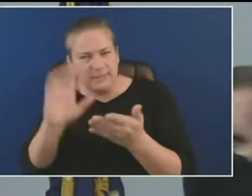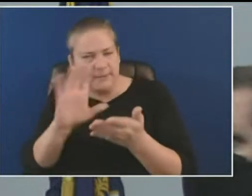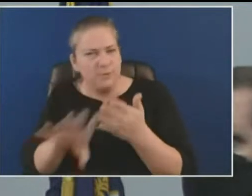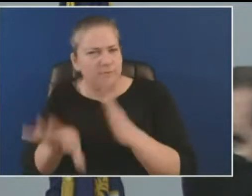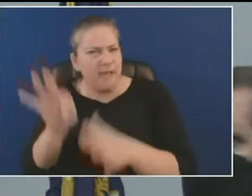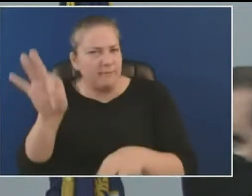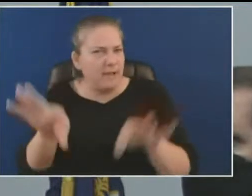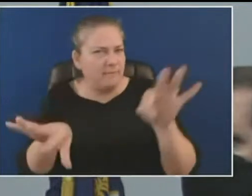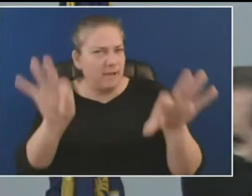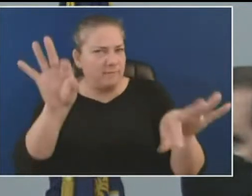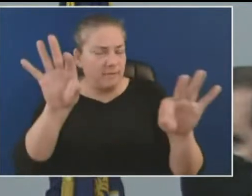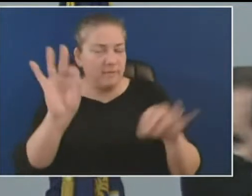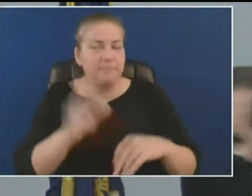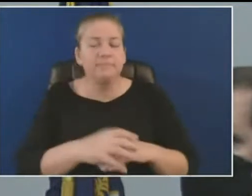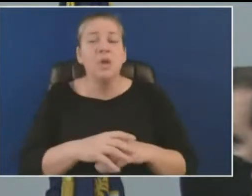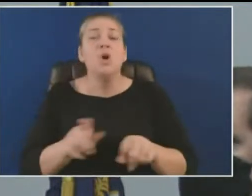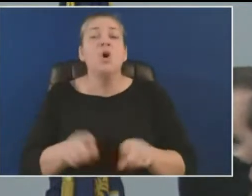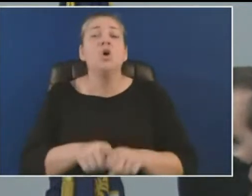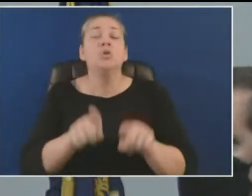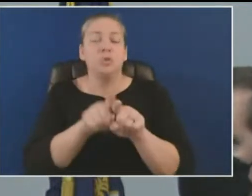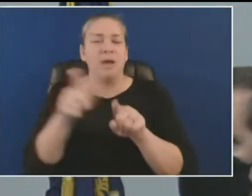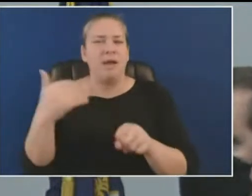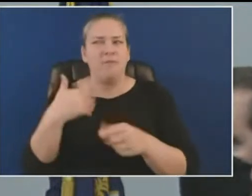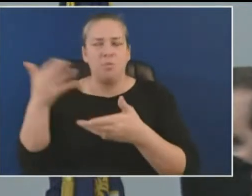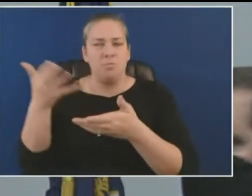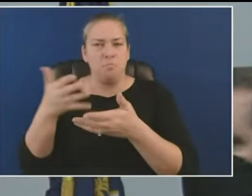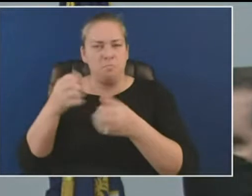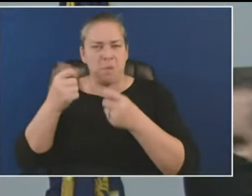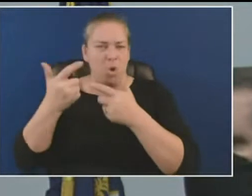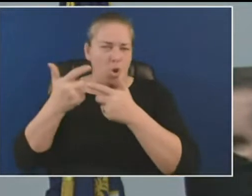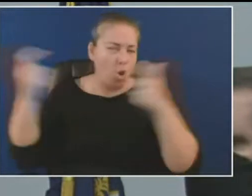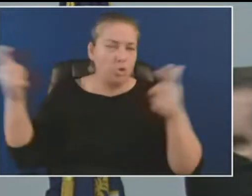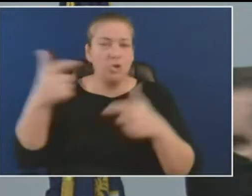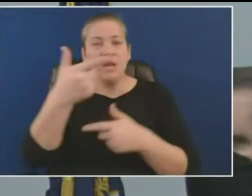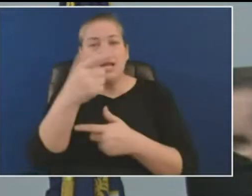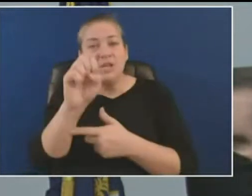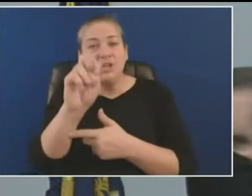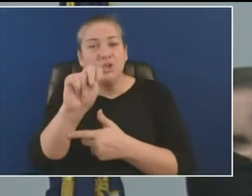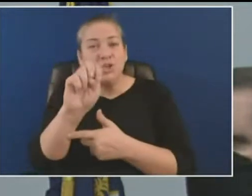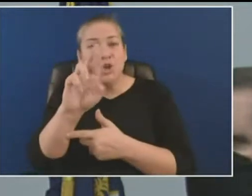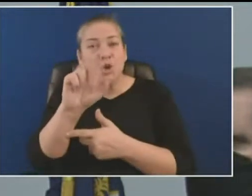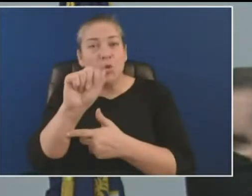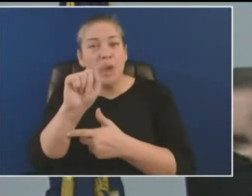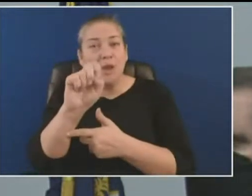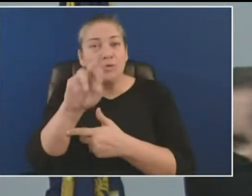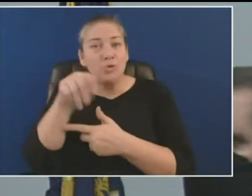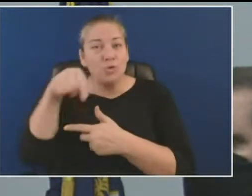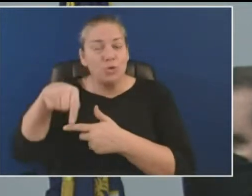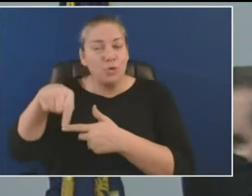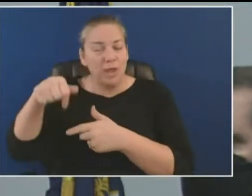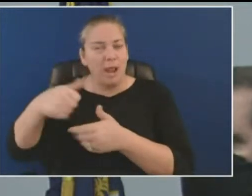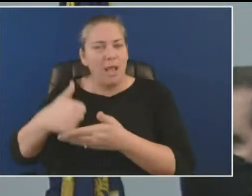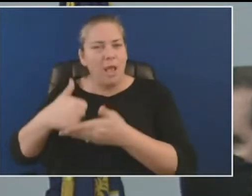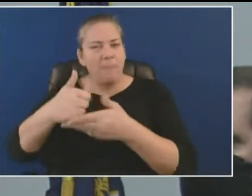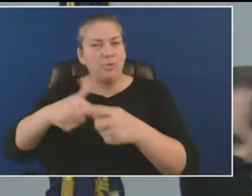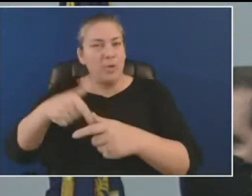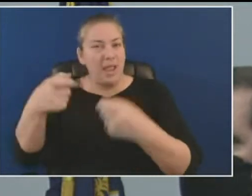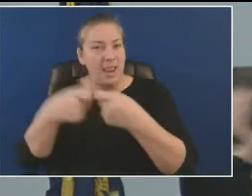as you heard some in this generator pack can power whole hospitals, so there on the way will be